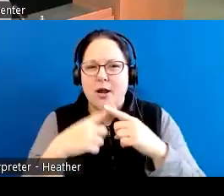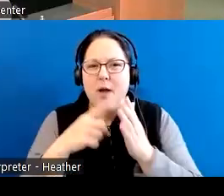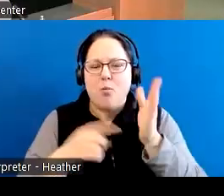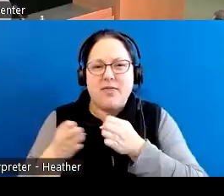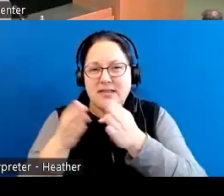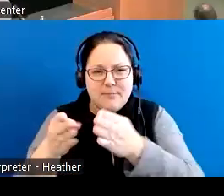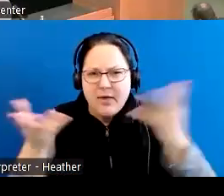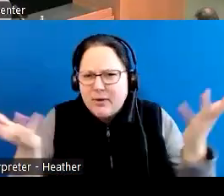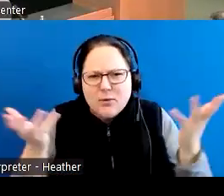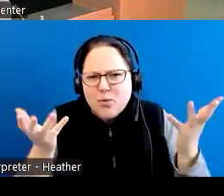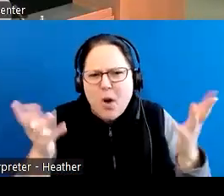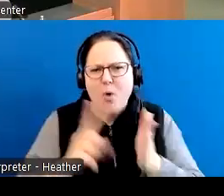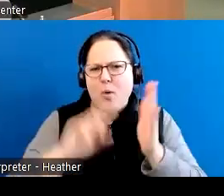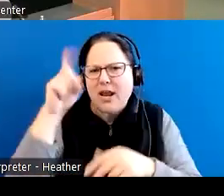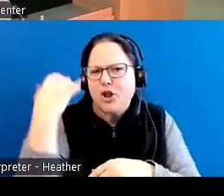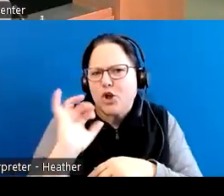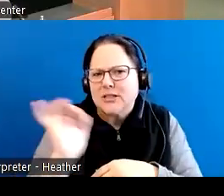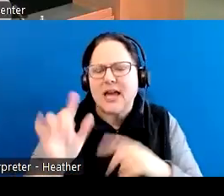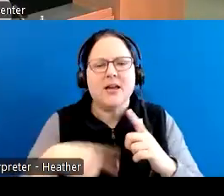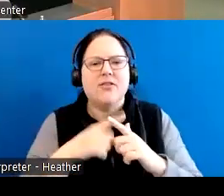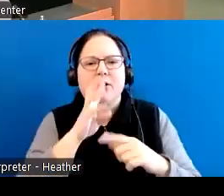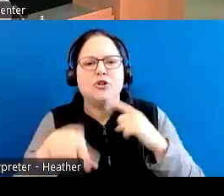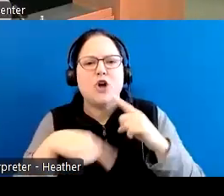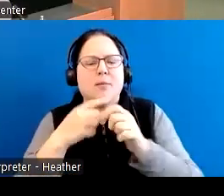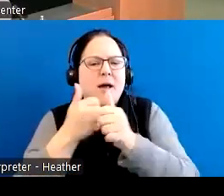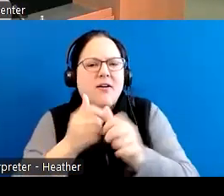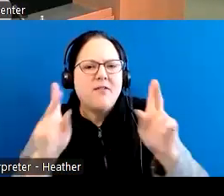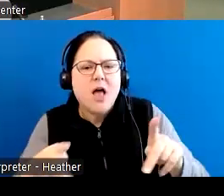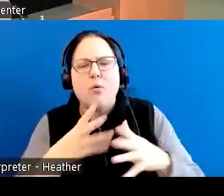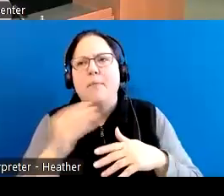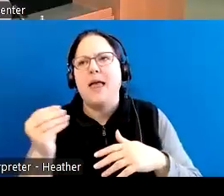what it looks like and then get into some of the followup and some of the um kind of things that